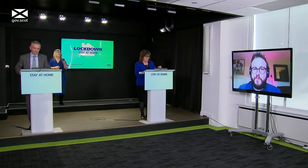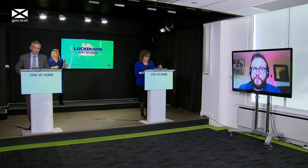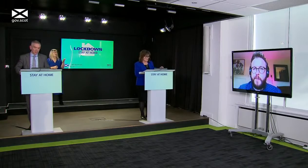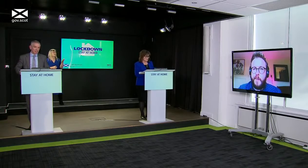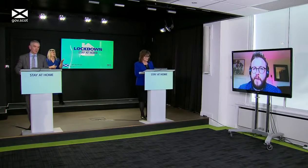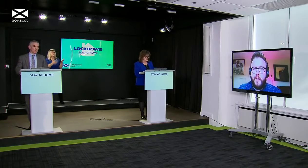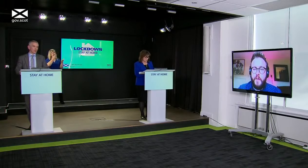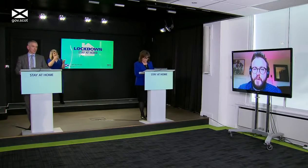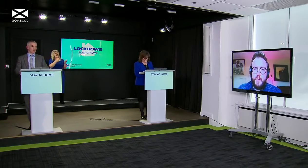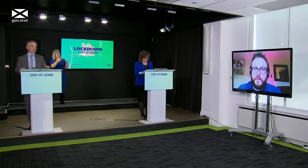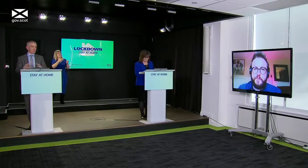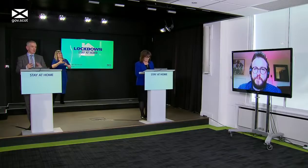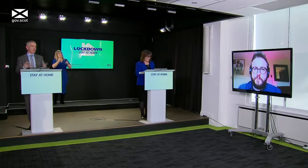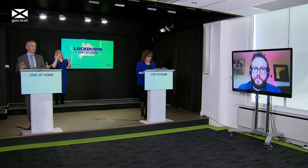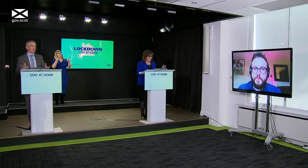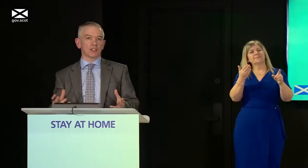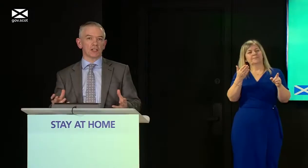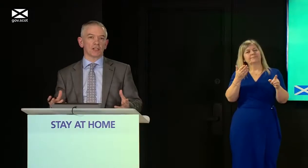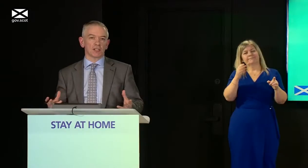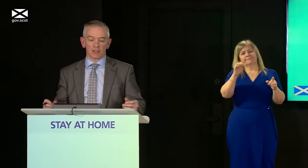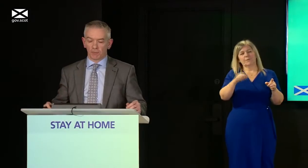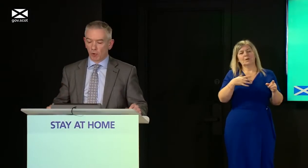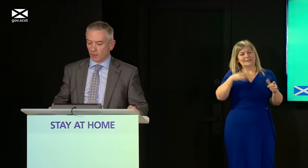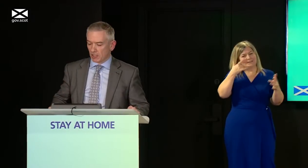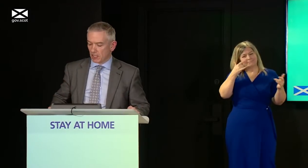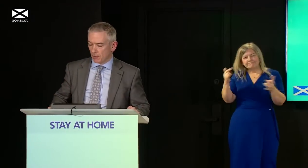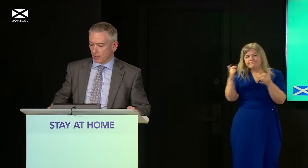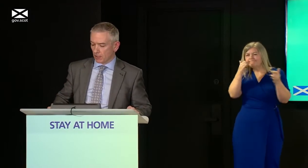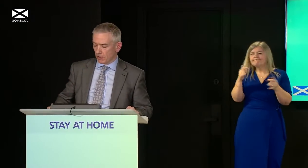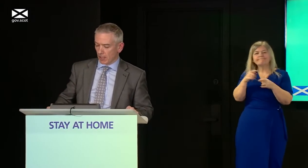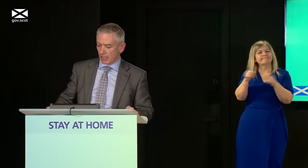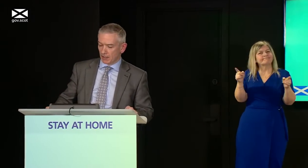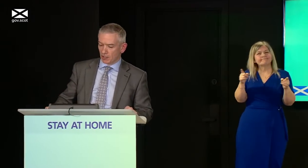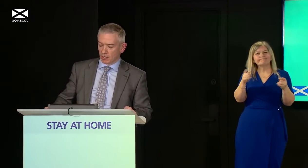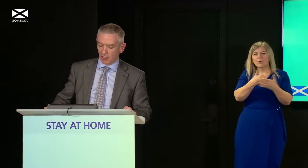here is the need for surveillance i mentioned in the kind of opening statement that again there's a